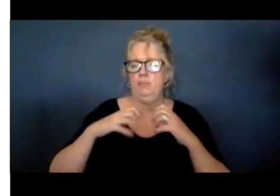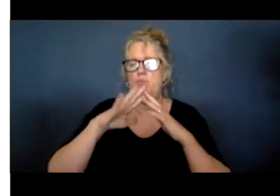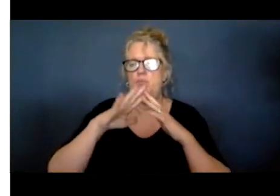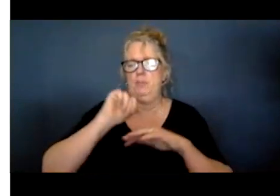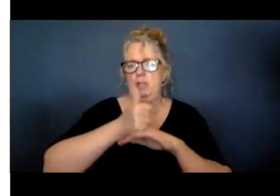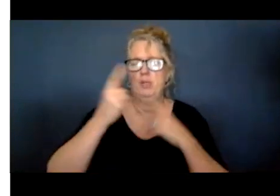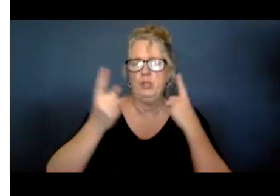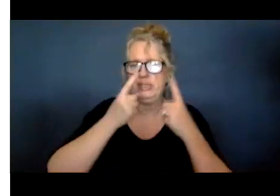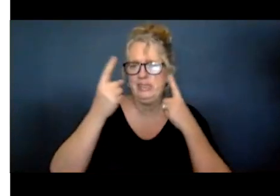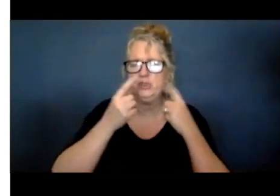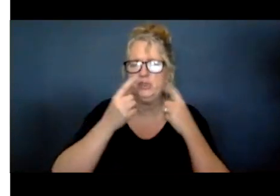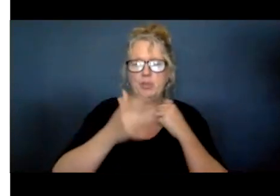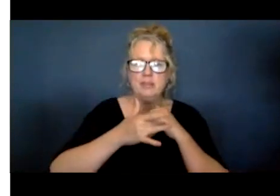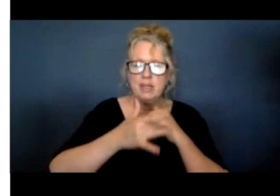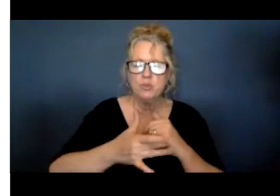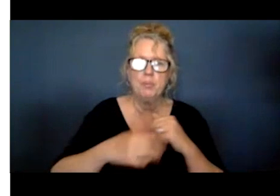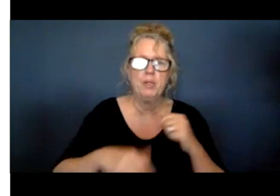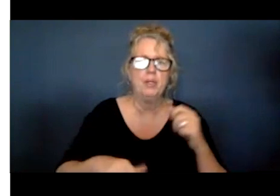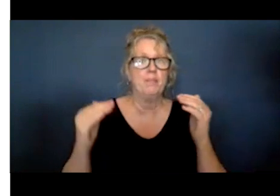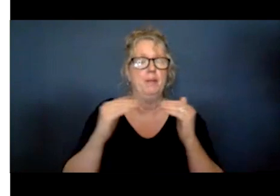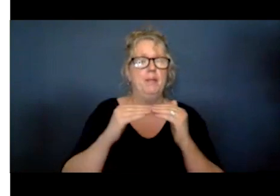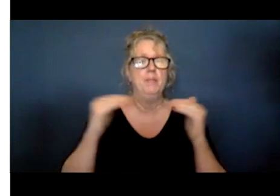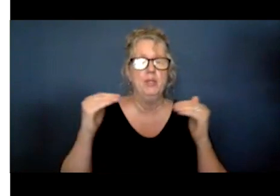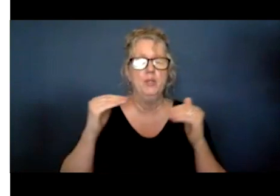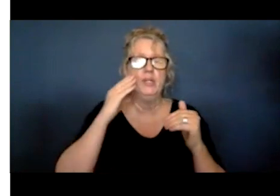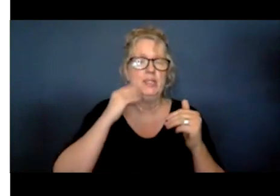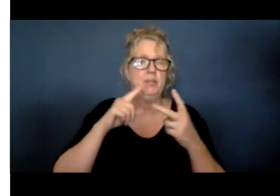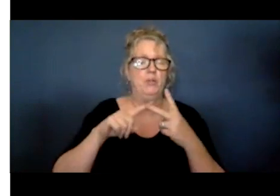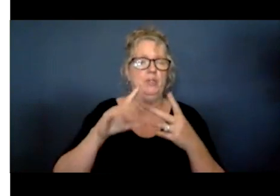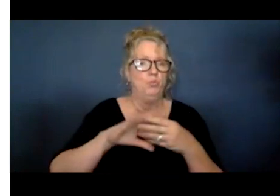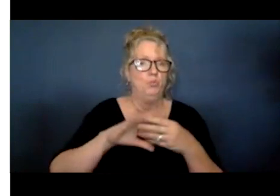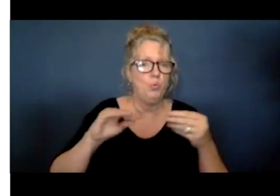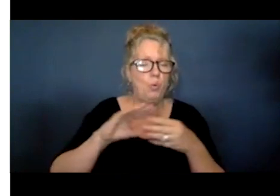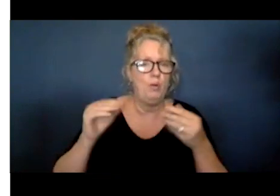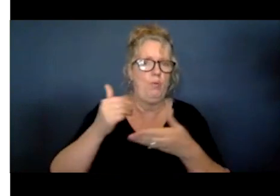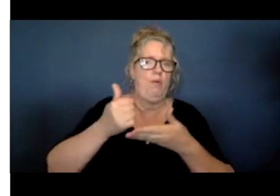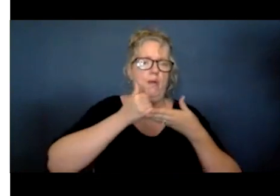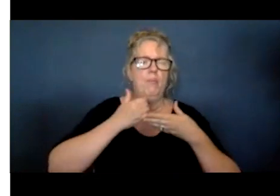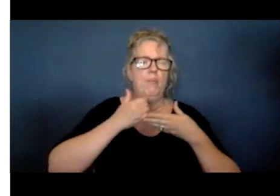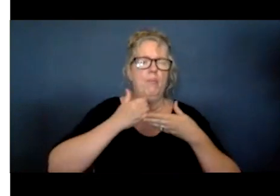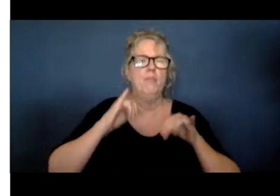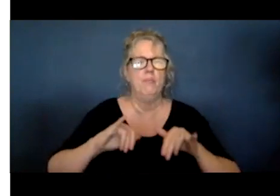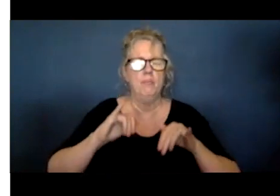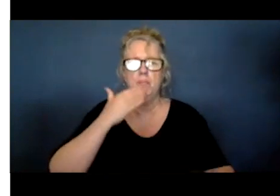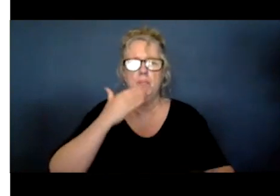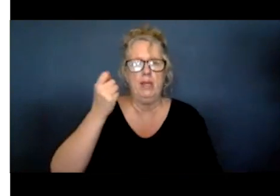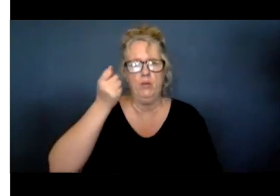technologies, peer experiences and stories can help us better understand our own users and their